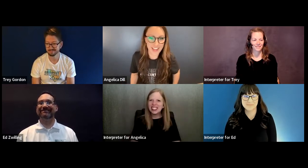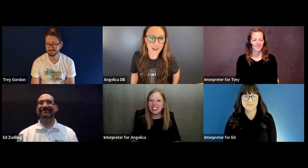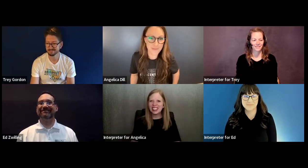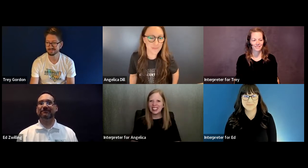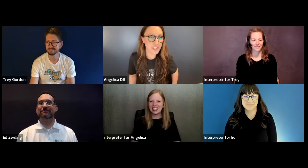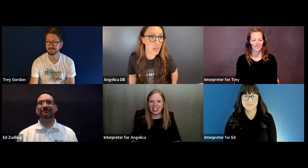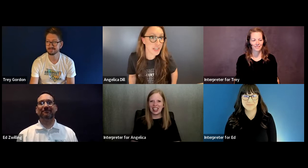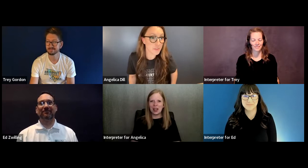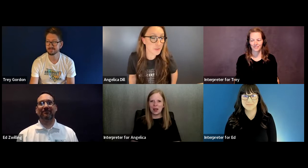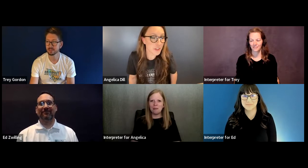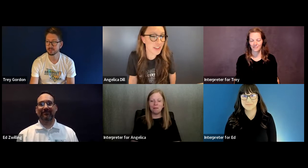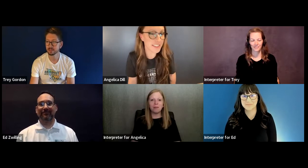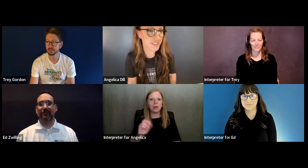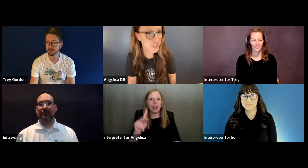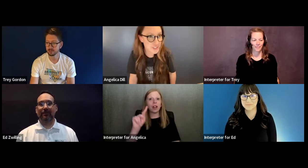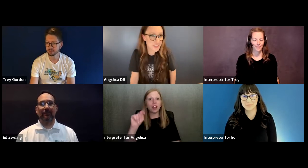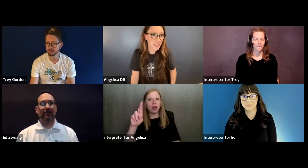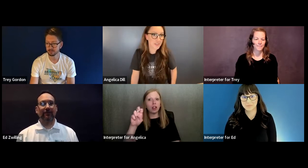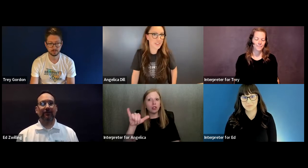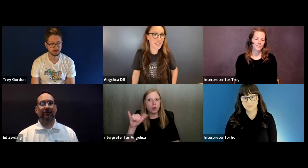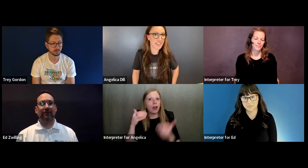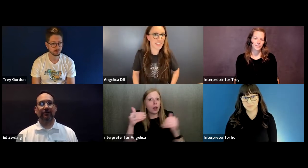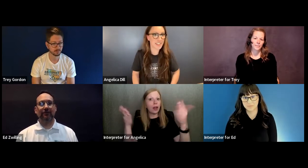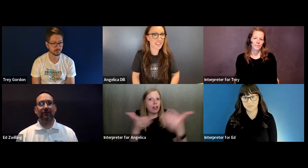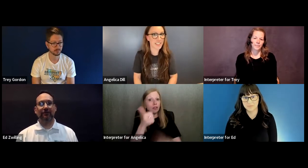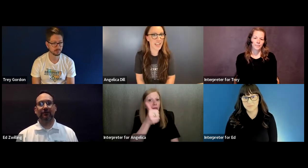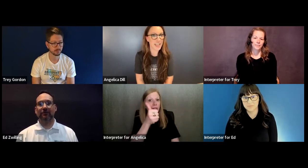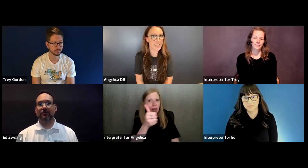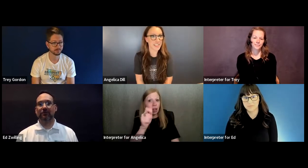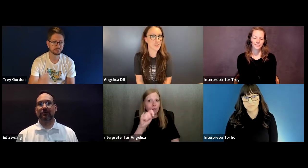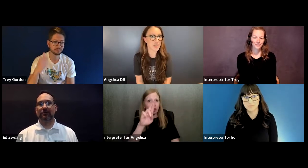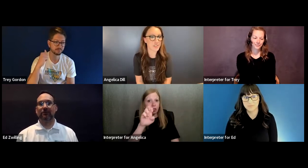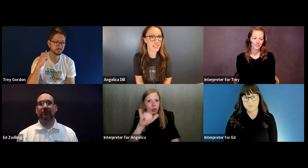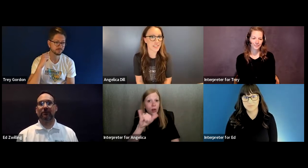um trey if you want to go ahead and introduce yourself and then uh ed and then trail take us